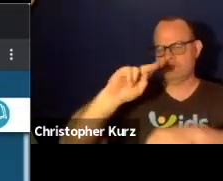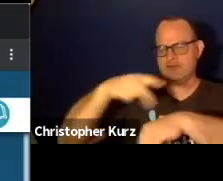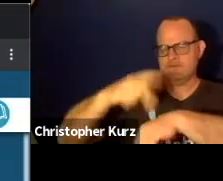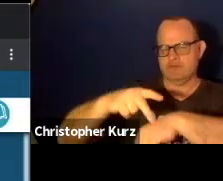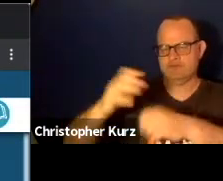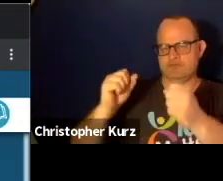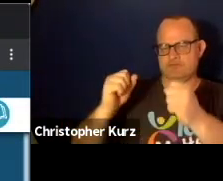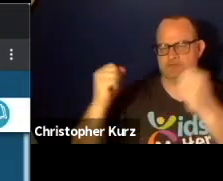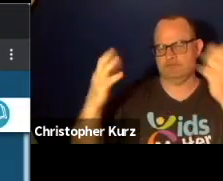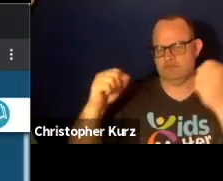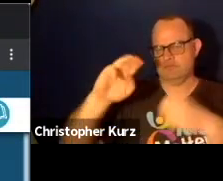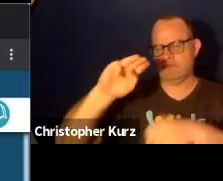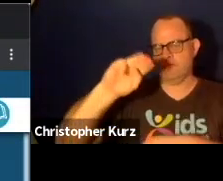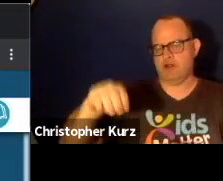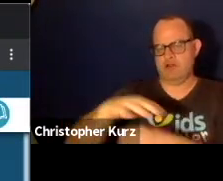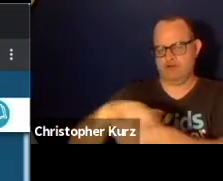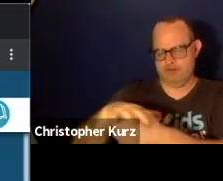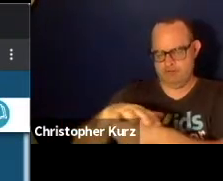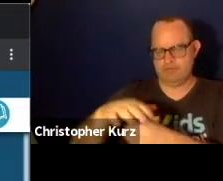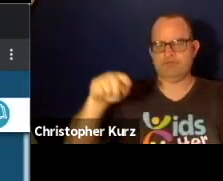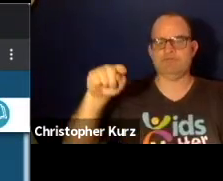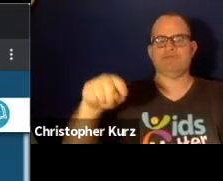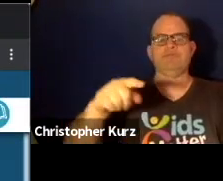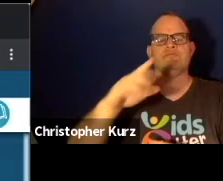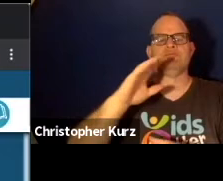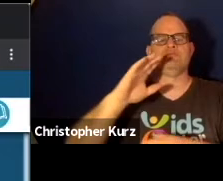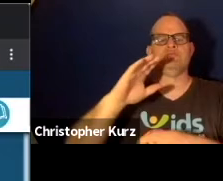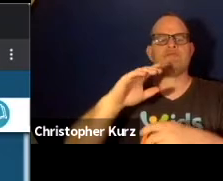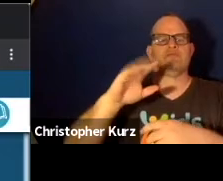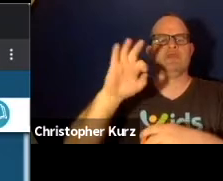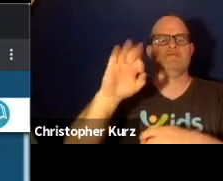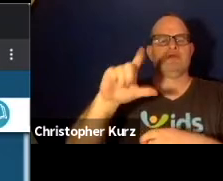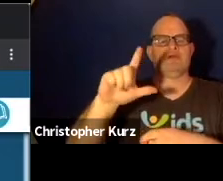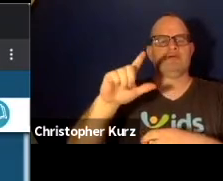In Filipino Sign Language the same sign language that I mentioned earlier from